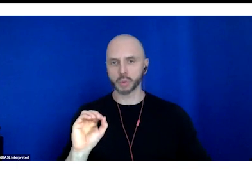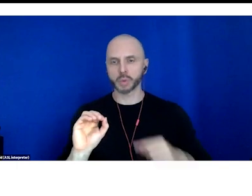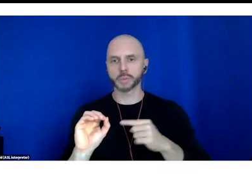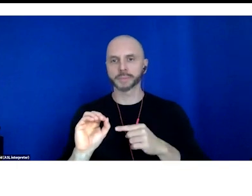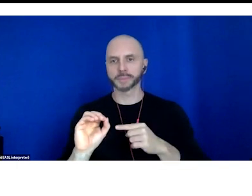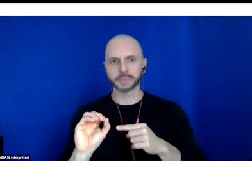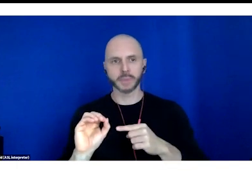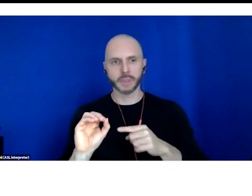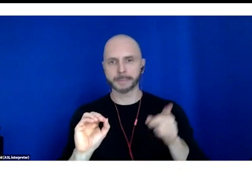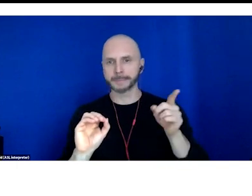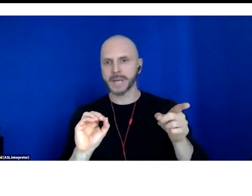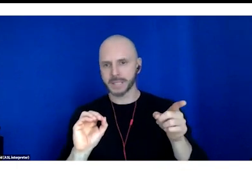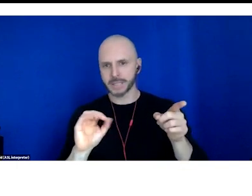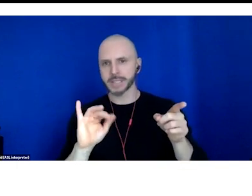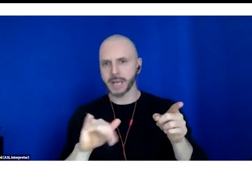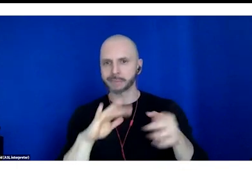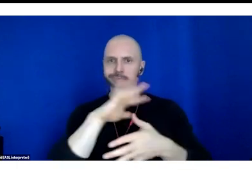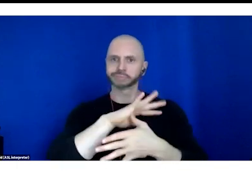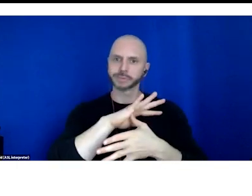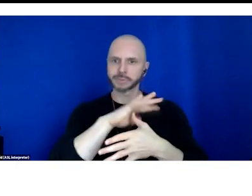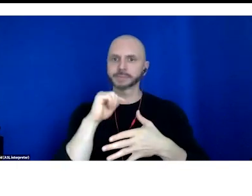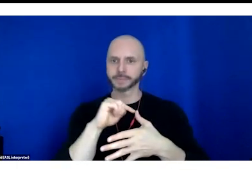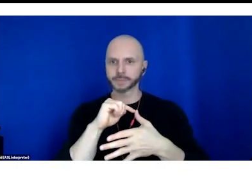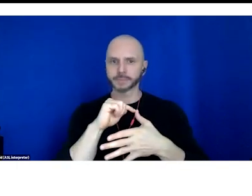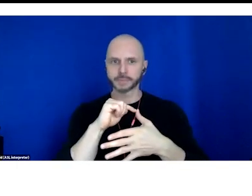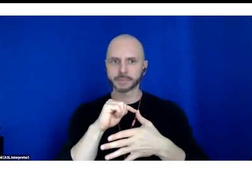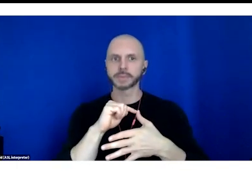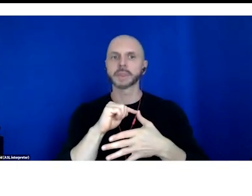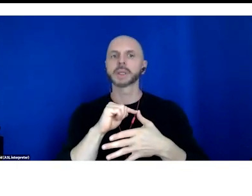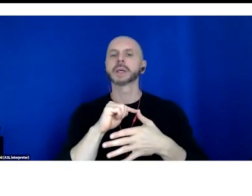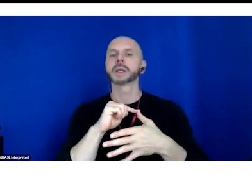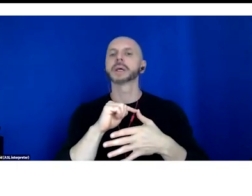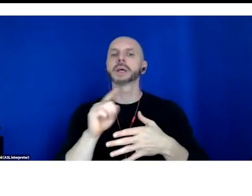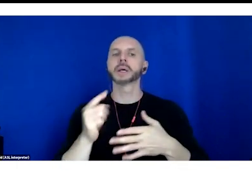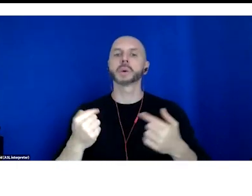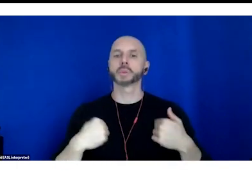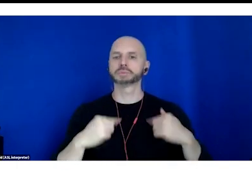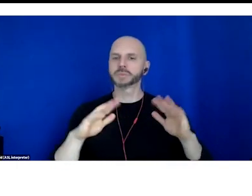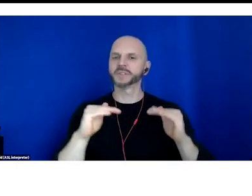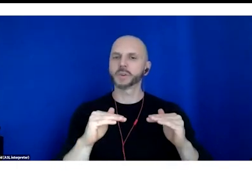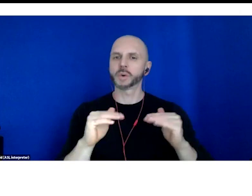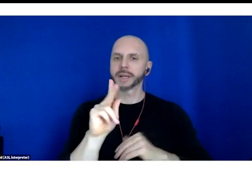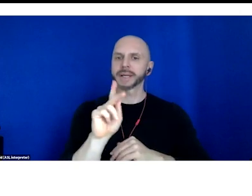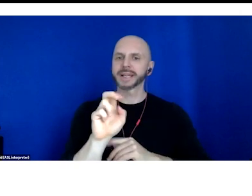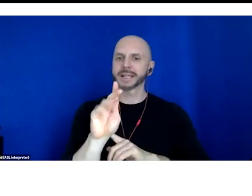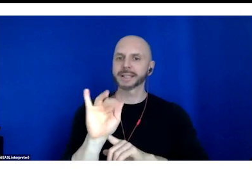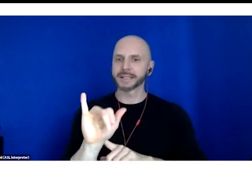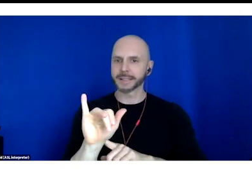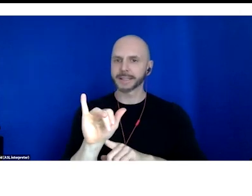technologies. And today we'll be looking at Ketty, a book production platform with a specific focus